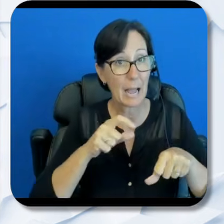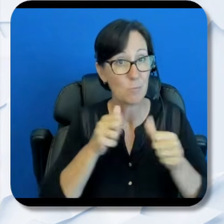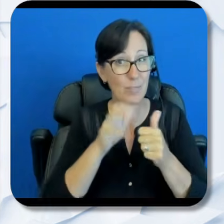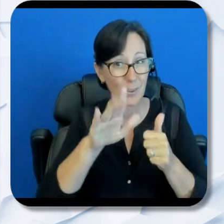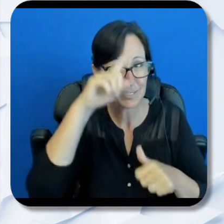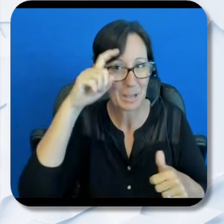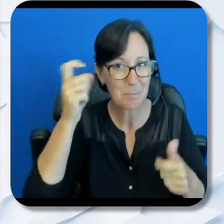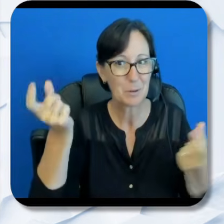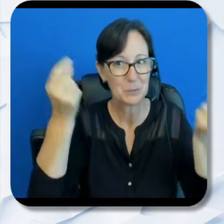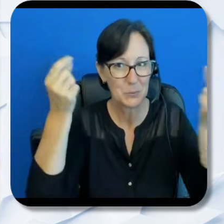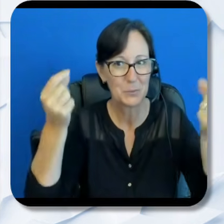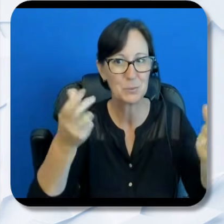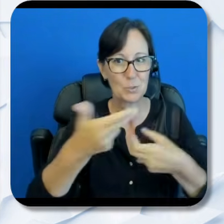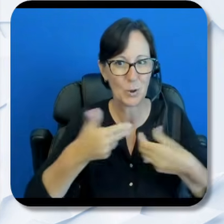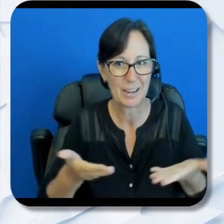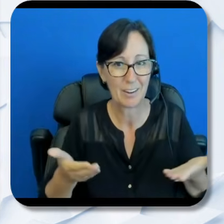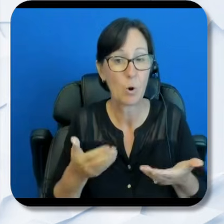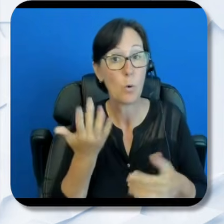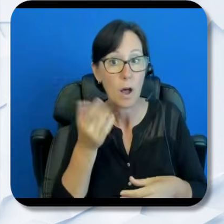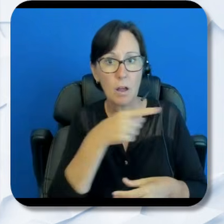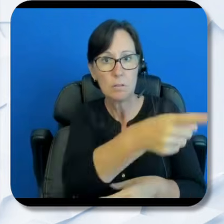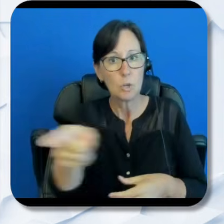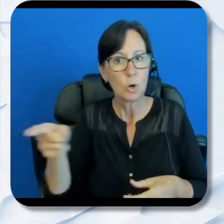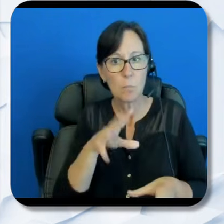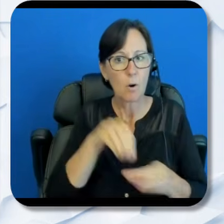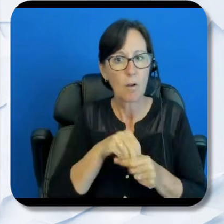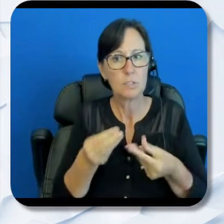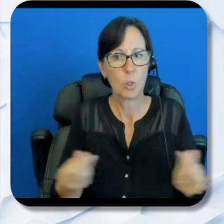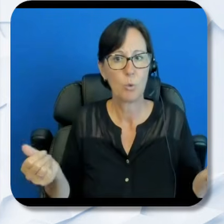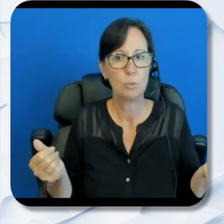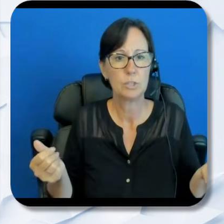You are part of the solution. Whatever you can share with us will help us